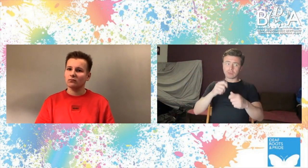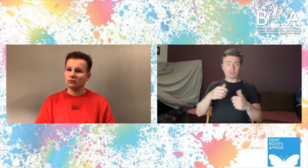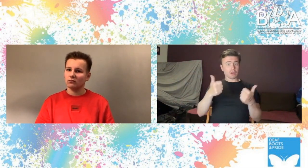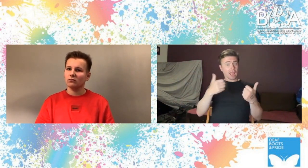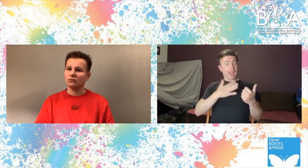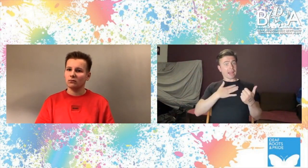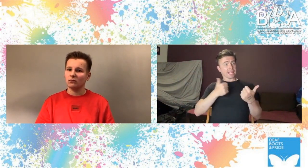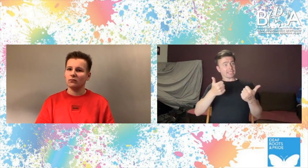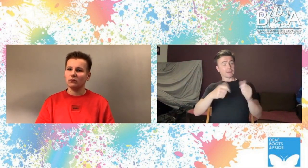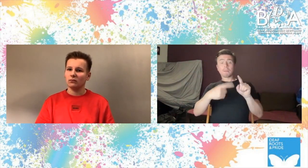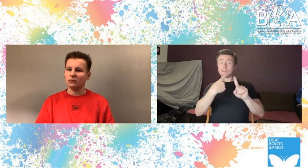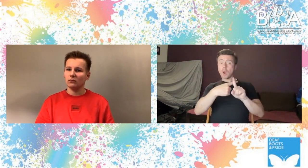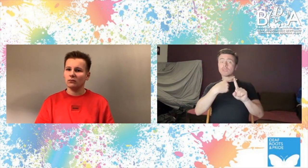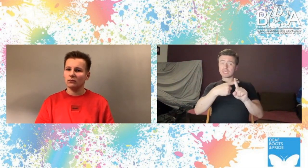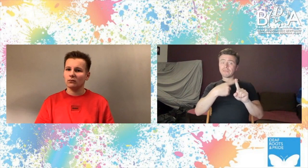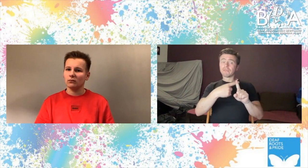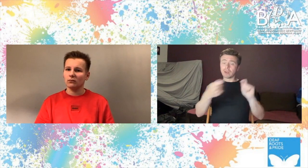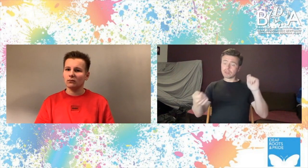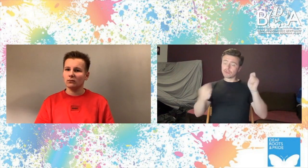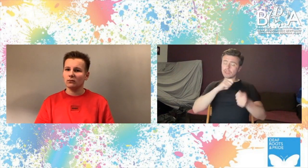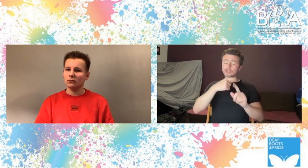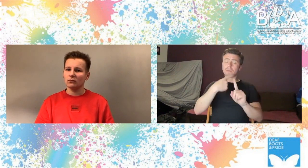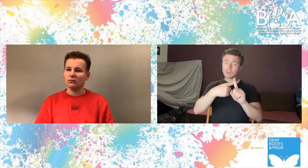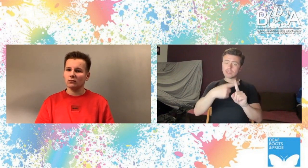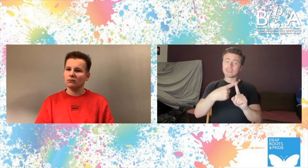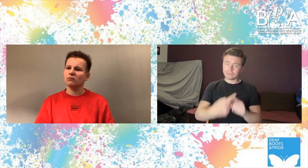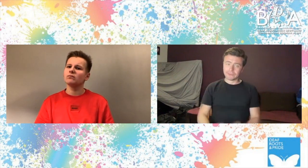acting is changing and I think that’s a really positive thing.